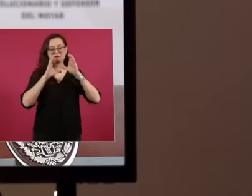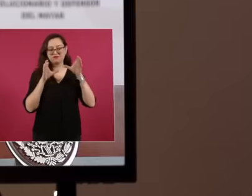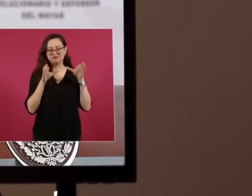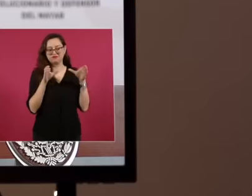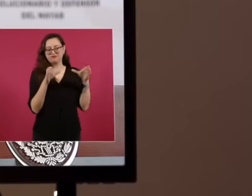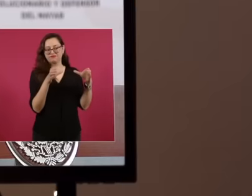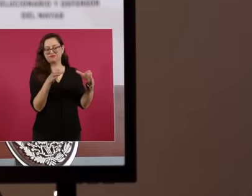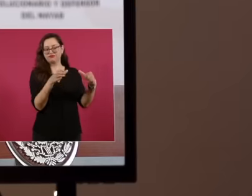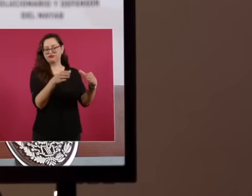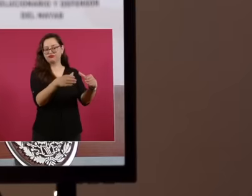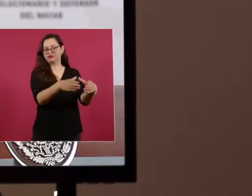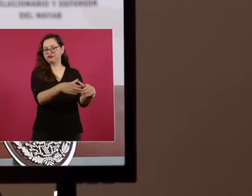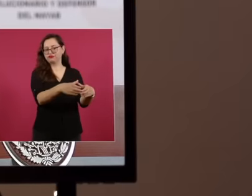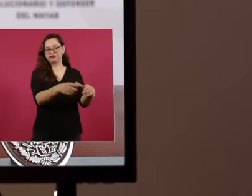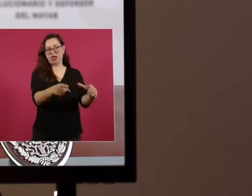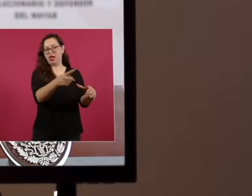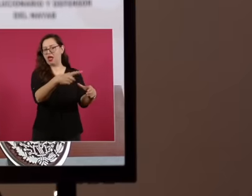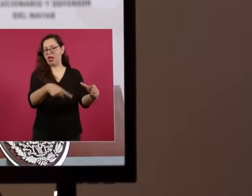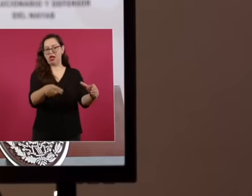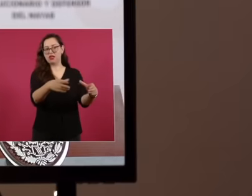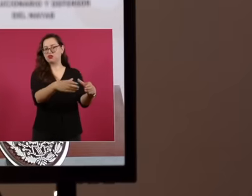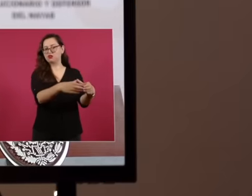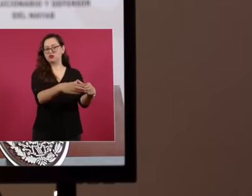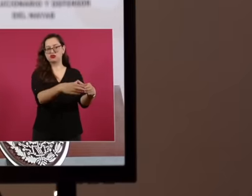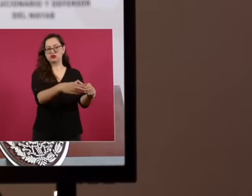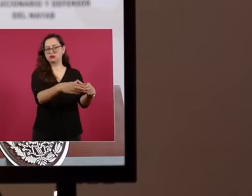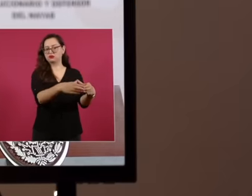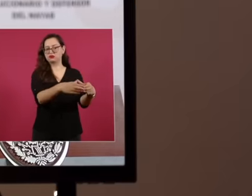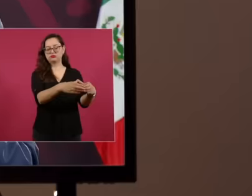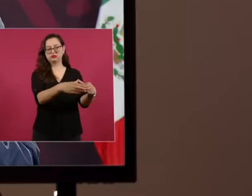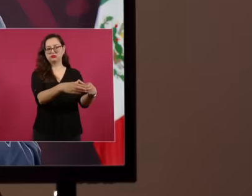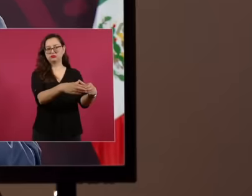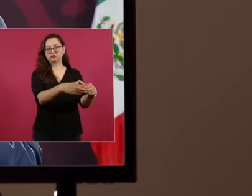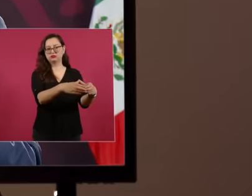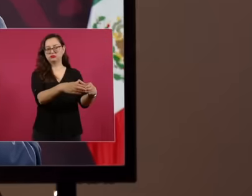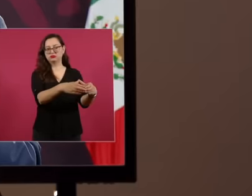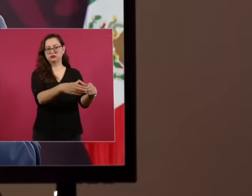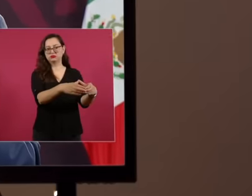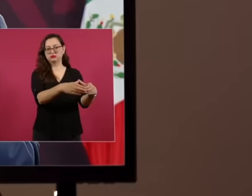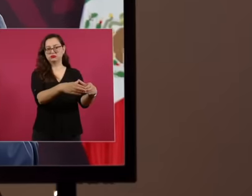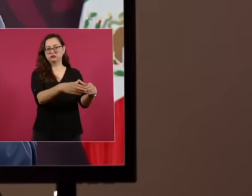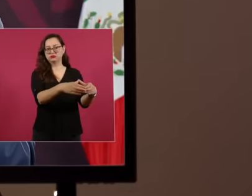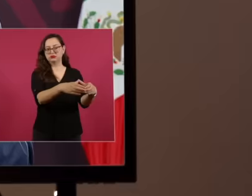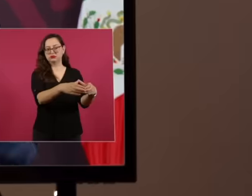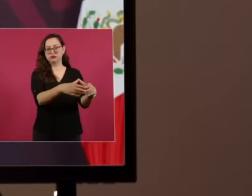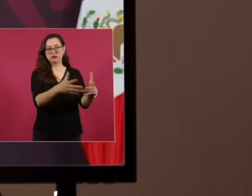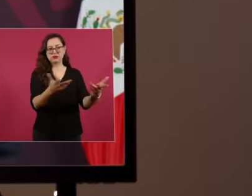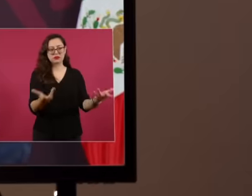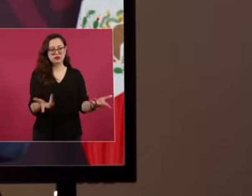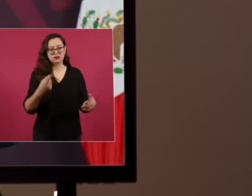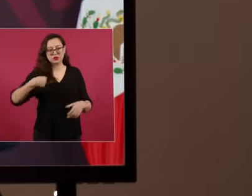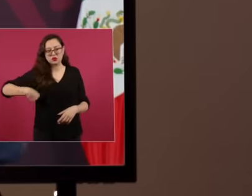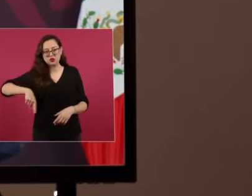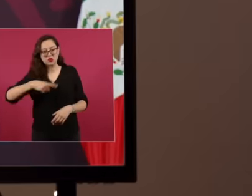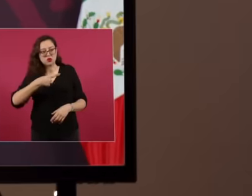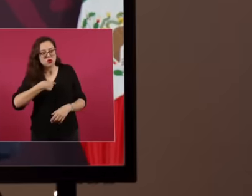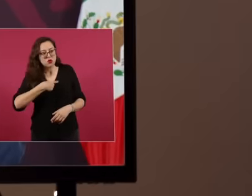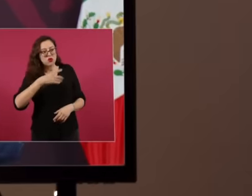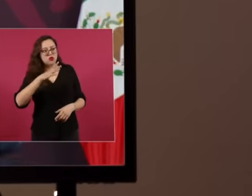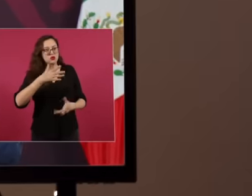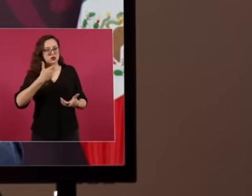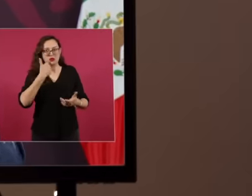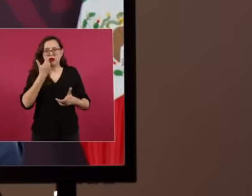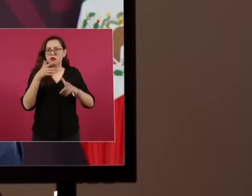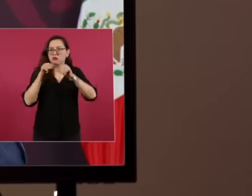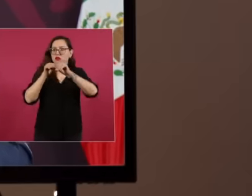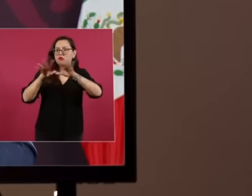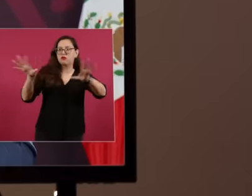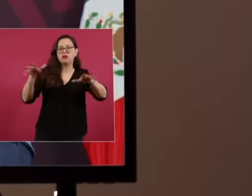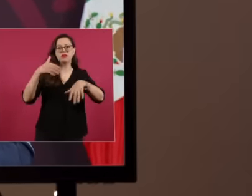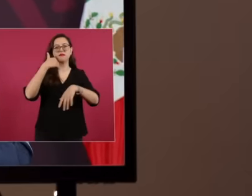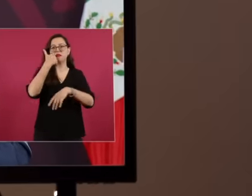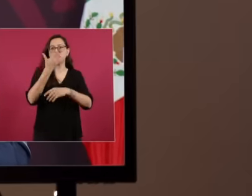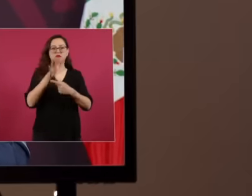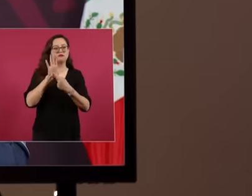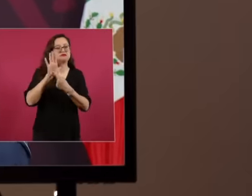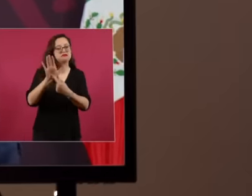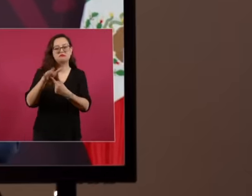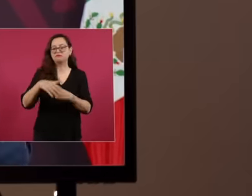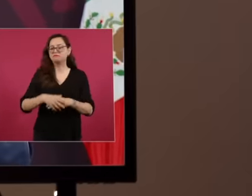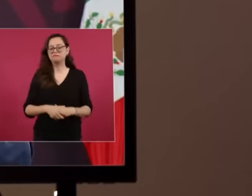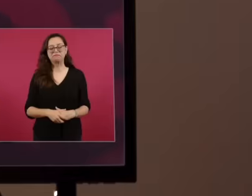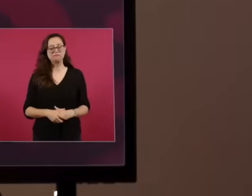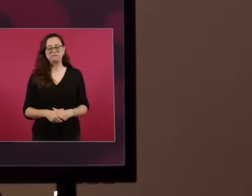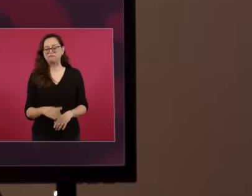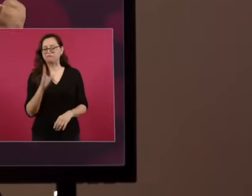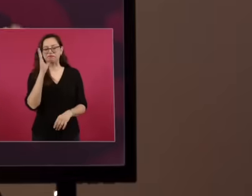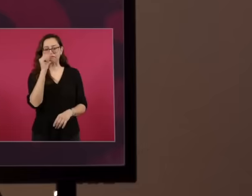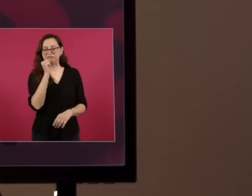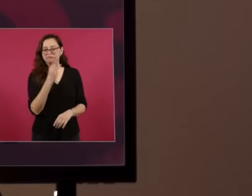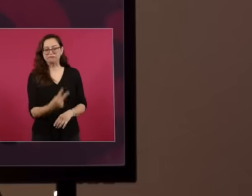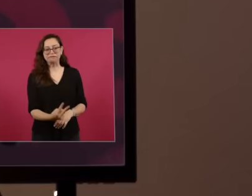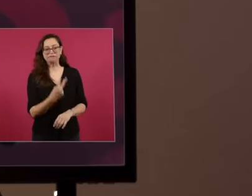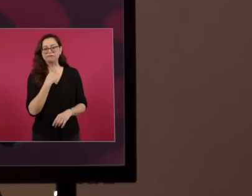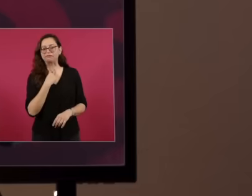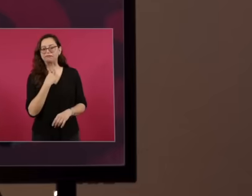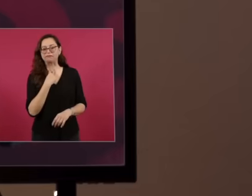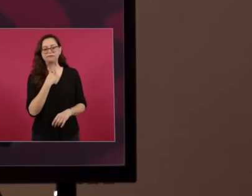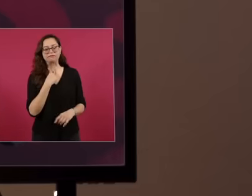The corporations that handled the information in Mexico on Televisa